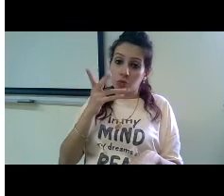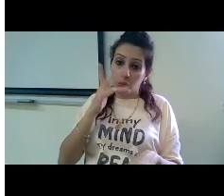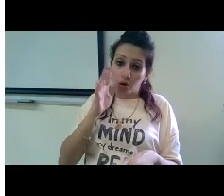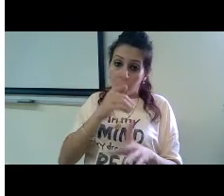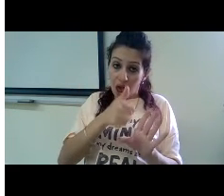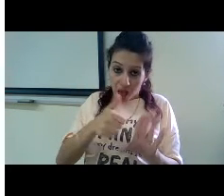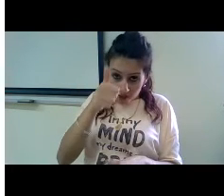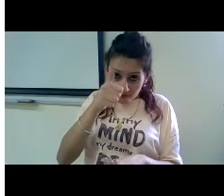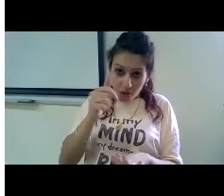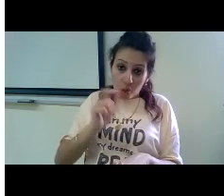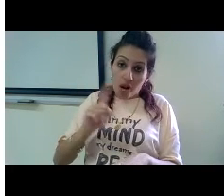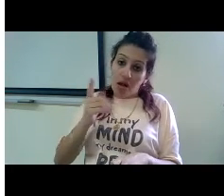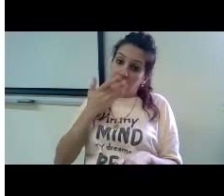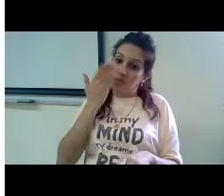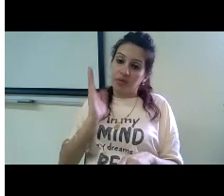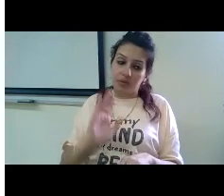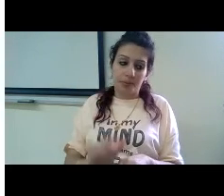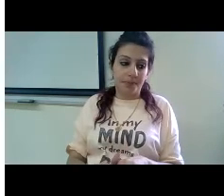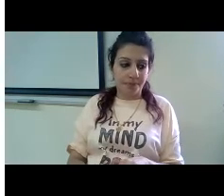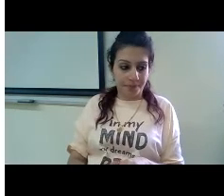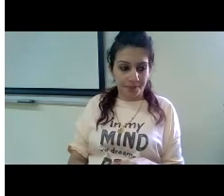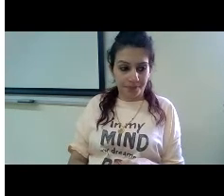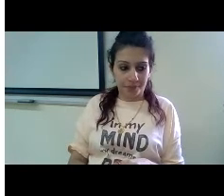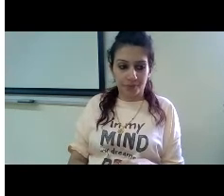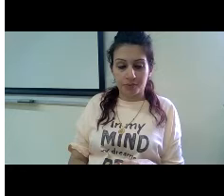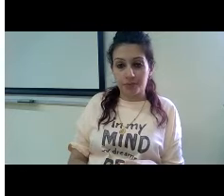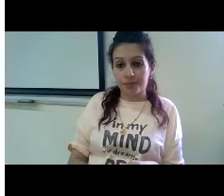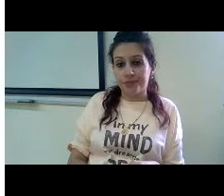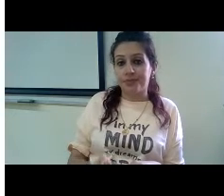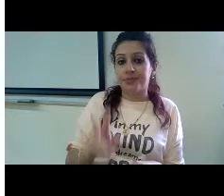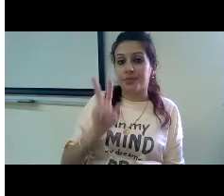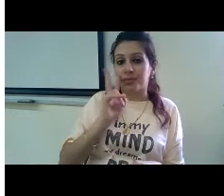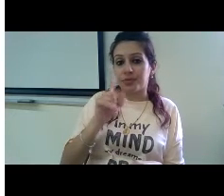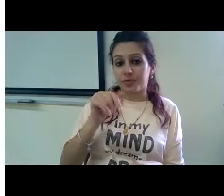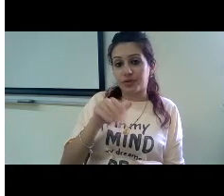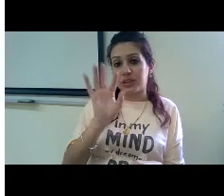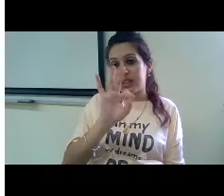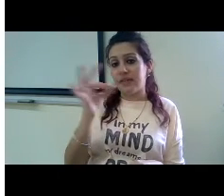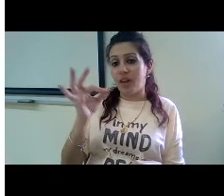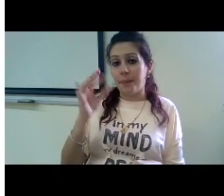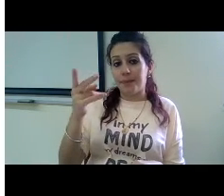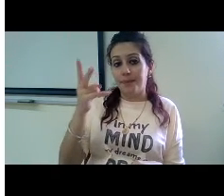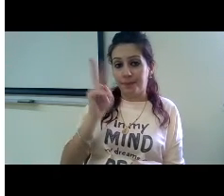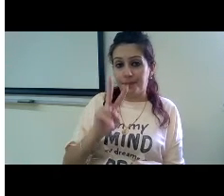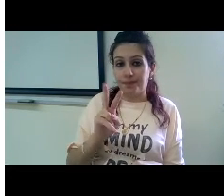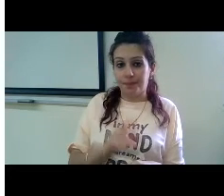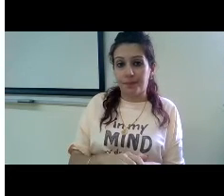offers any decision making role to parents in the teaching methodology.